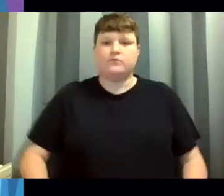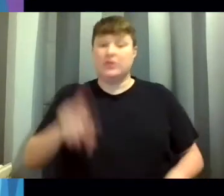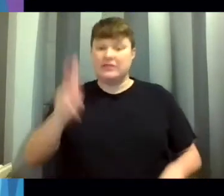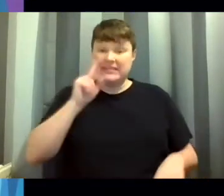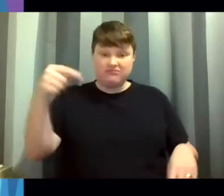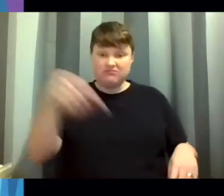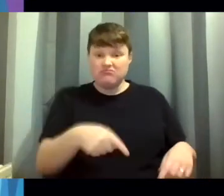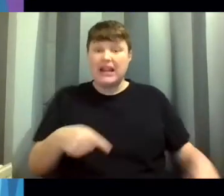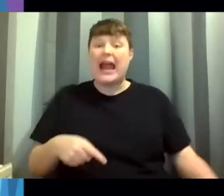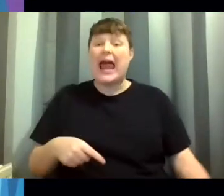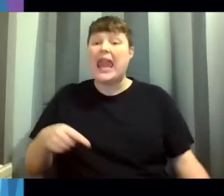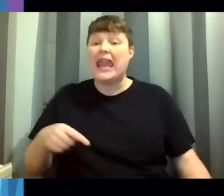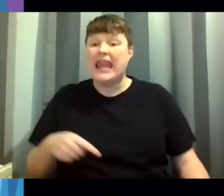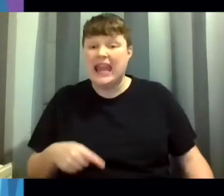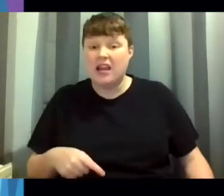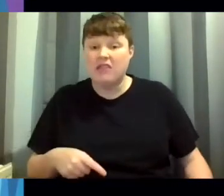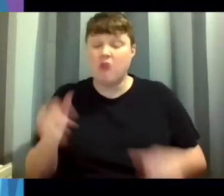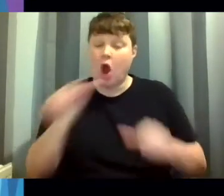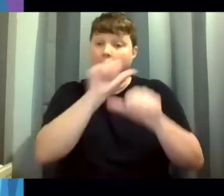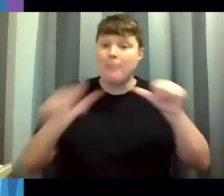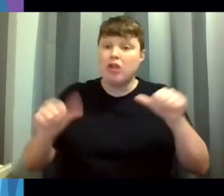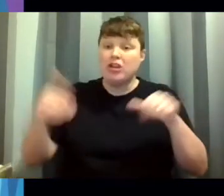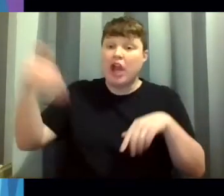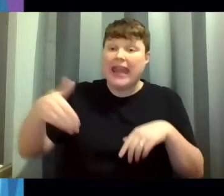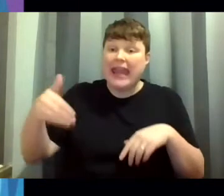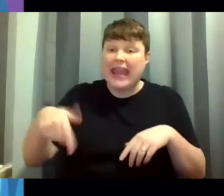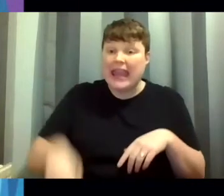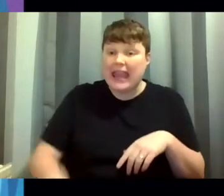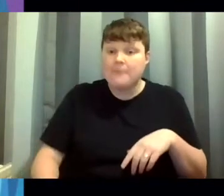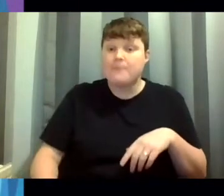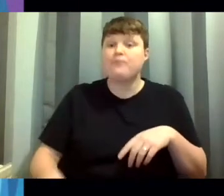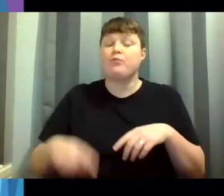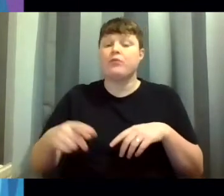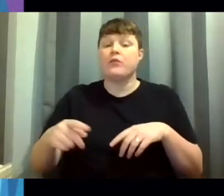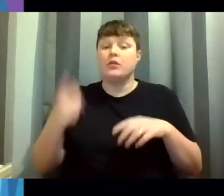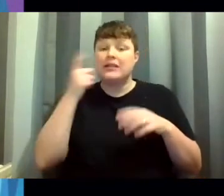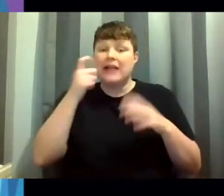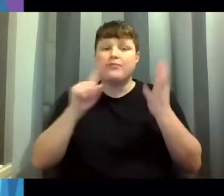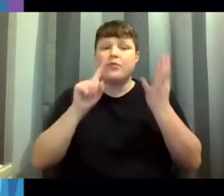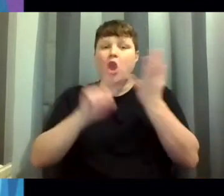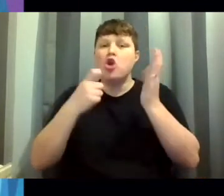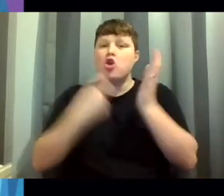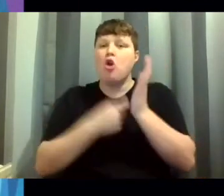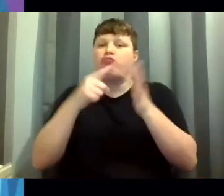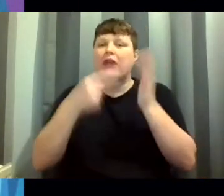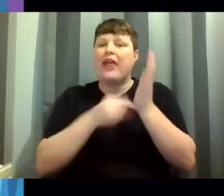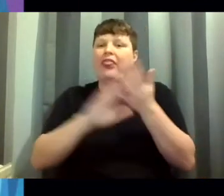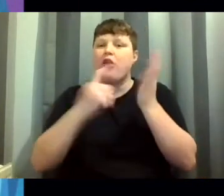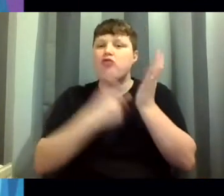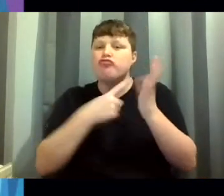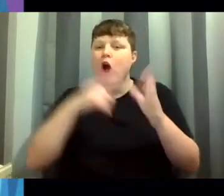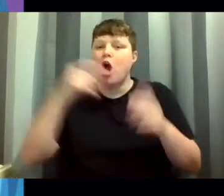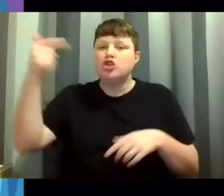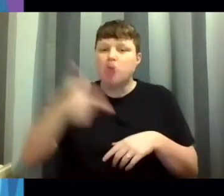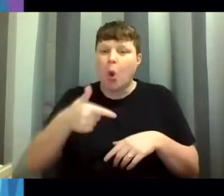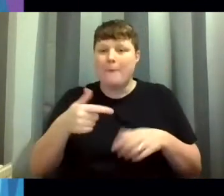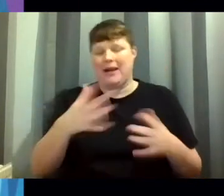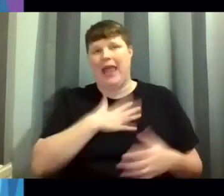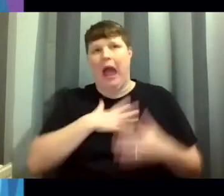here an operation on a knee with what's called an arthroscope. They do like their big words, I'm afraid. I feel sorry for [BSL interpreter] Sophie.